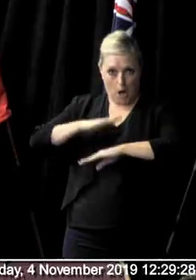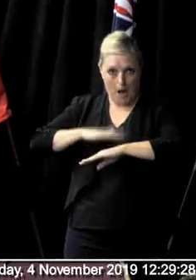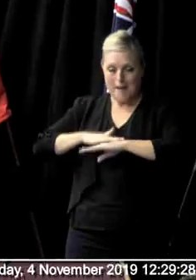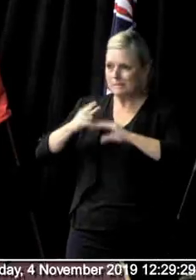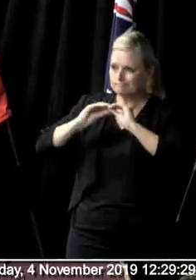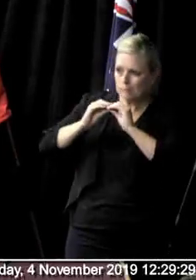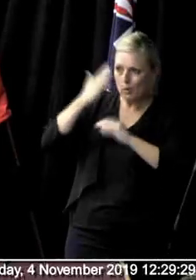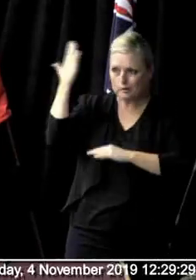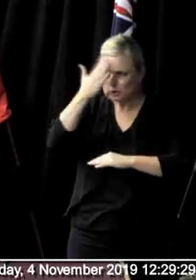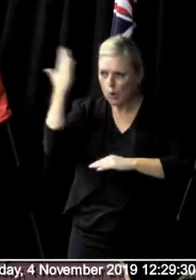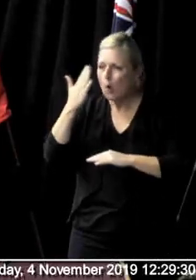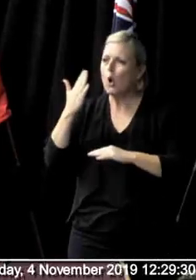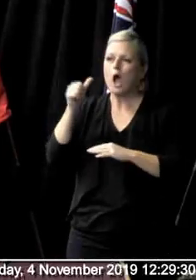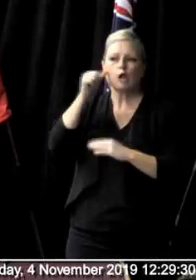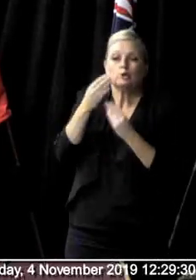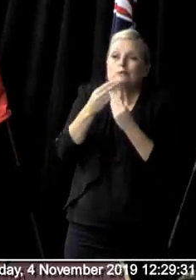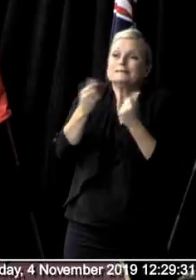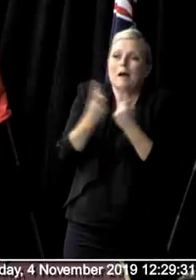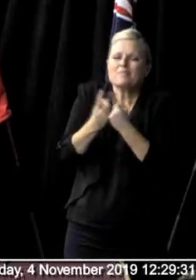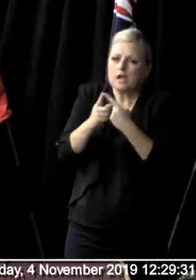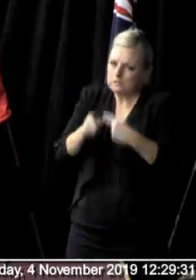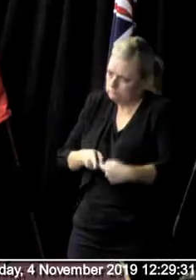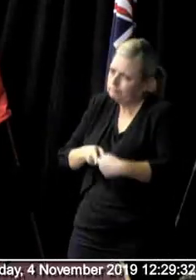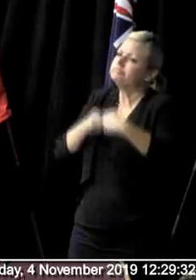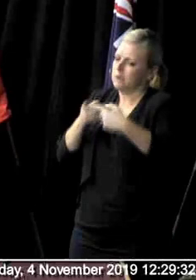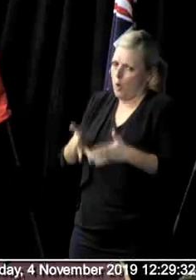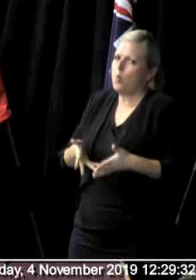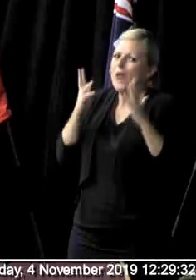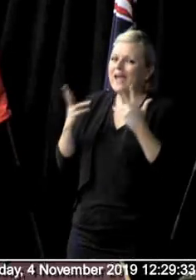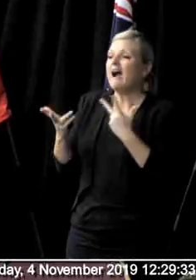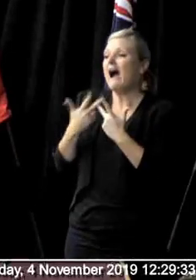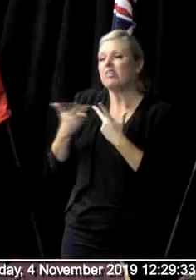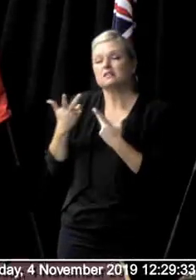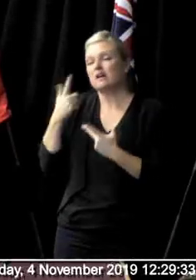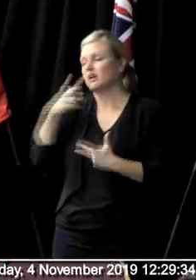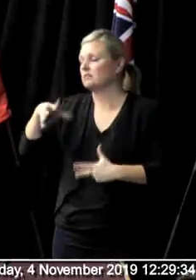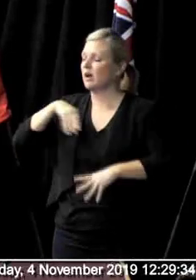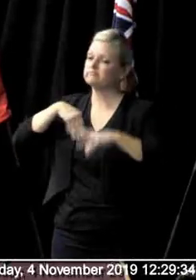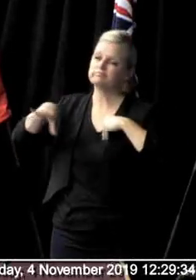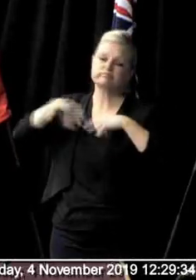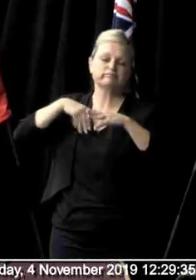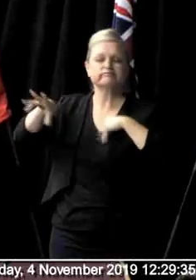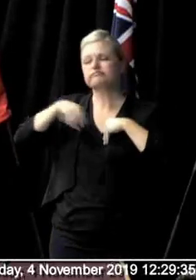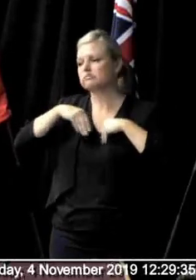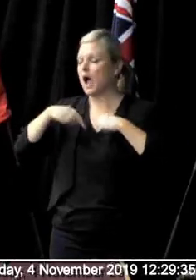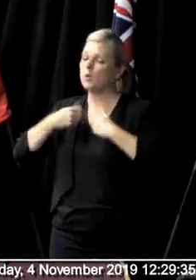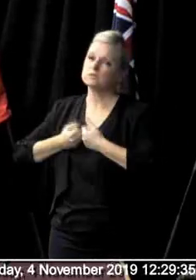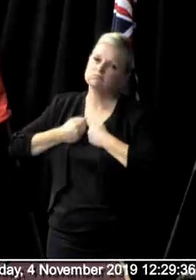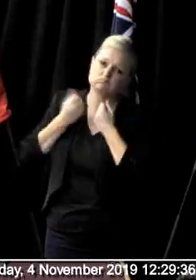progress, so to speak. To work out what was within your capacity to challenge as a parent? Yes.